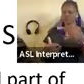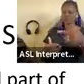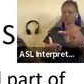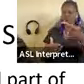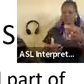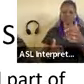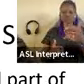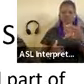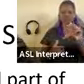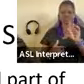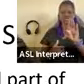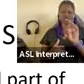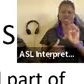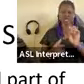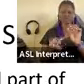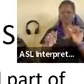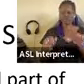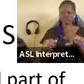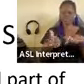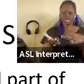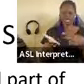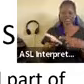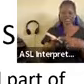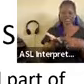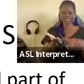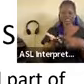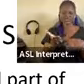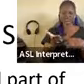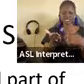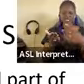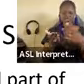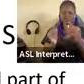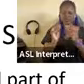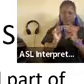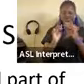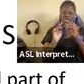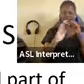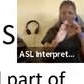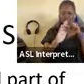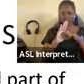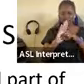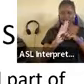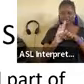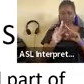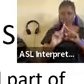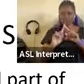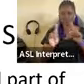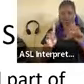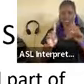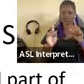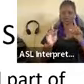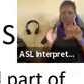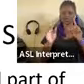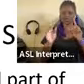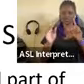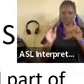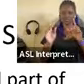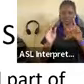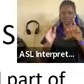moving forward into the details of what WEA will do moving forward in the future.